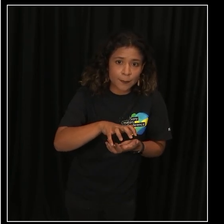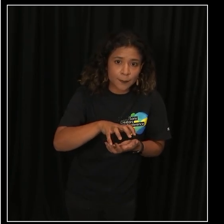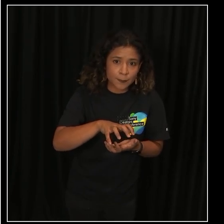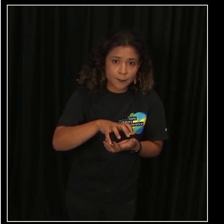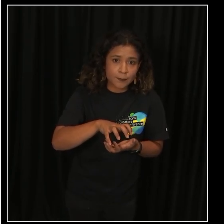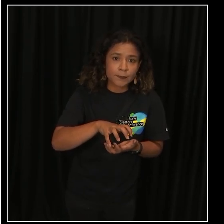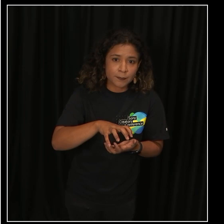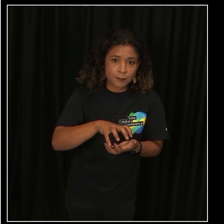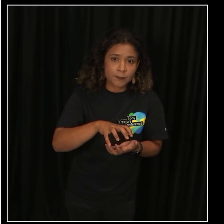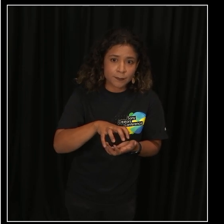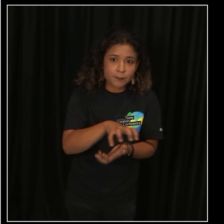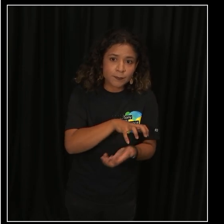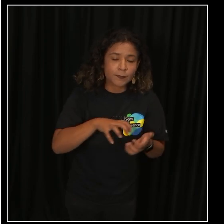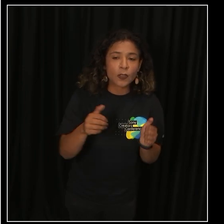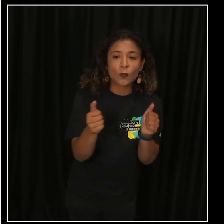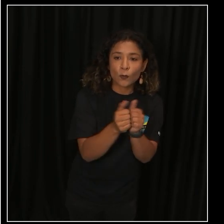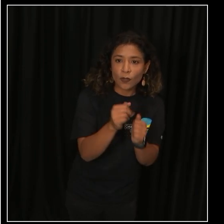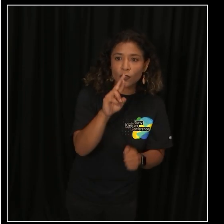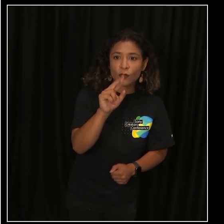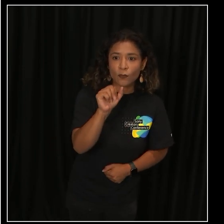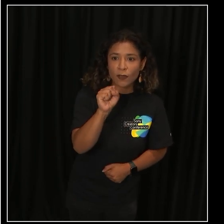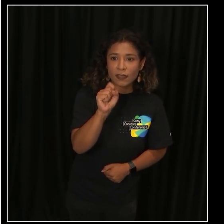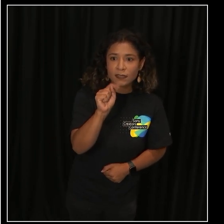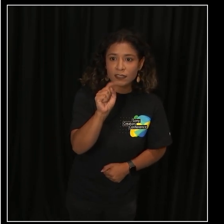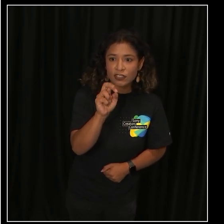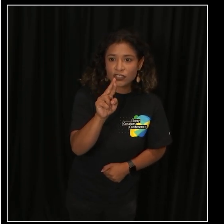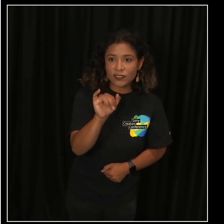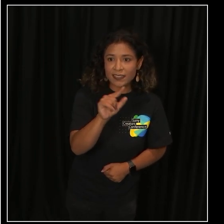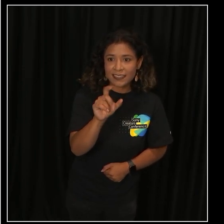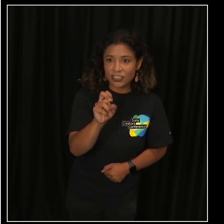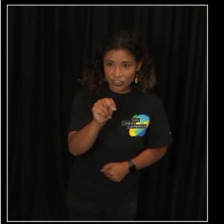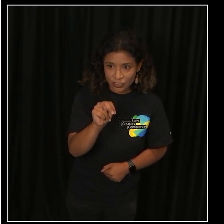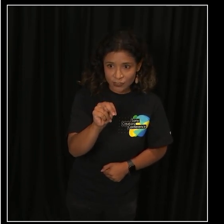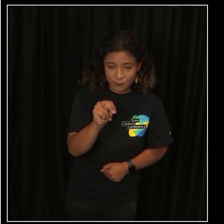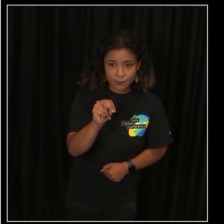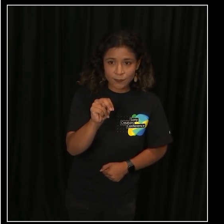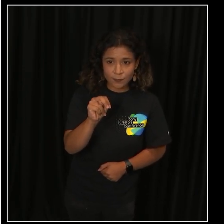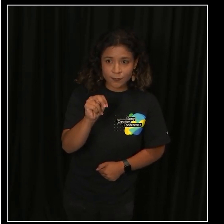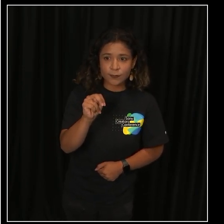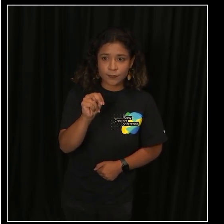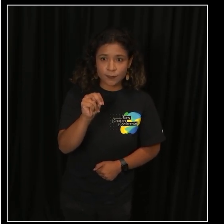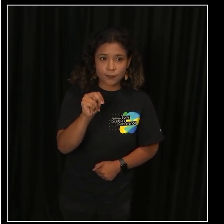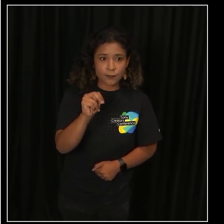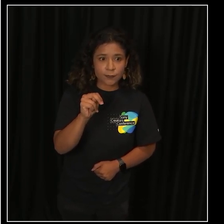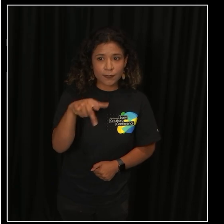Sorry, and the combined with a rasterize output.